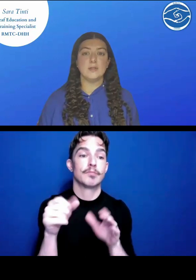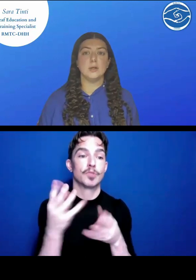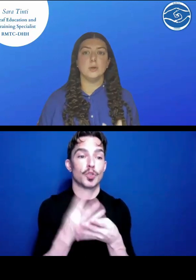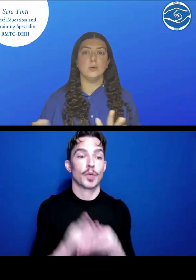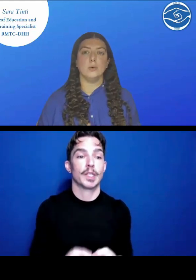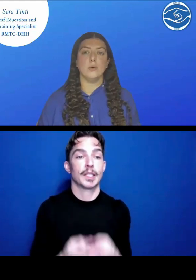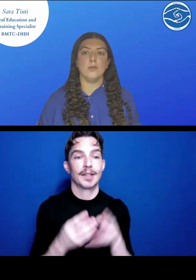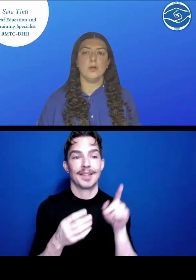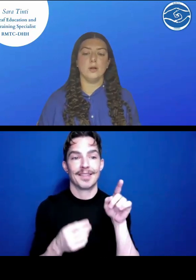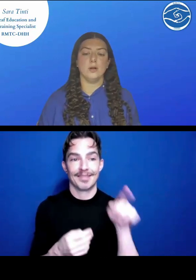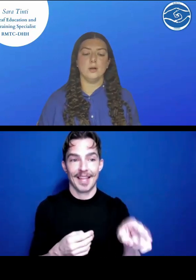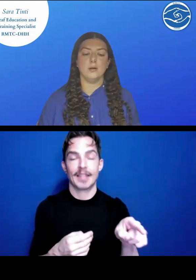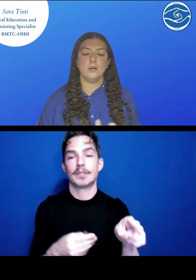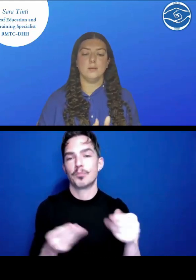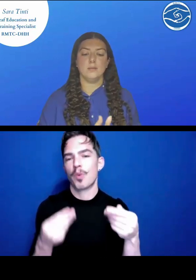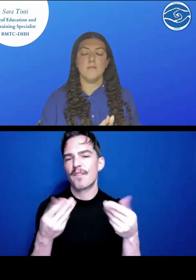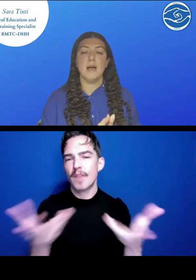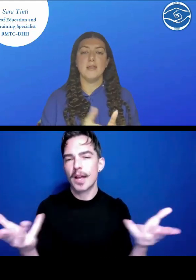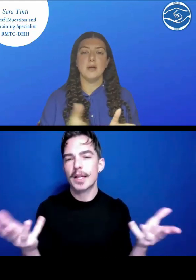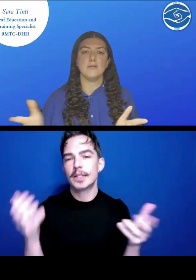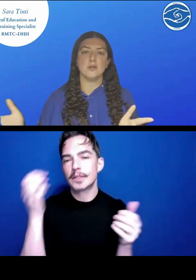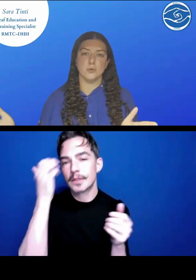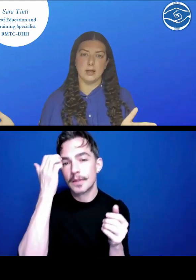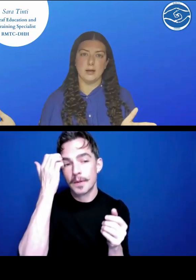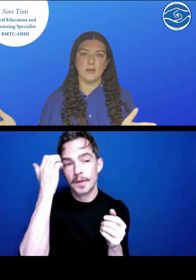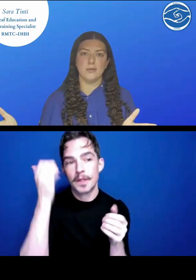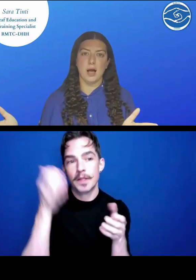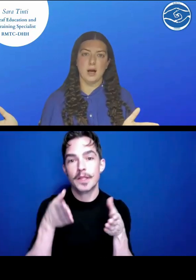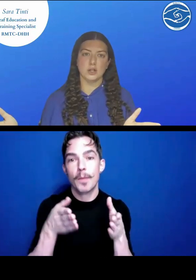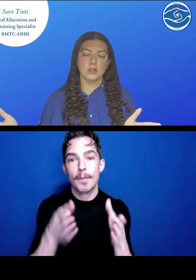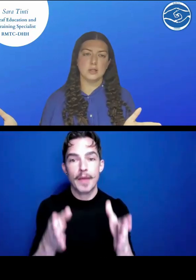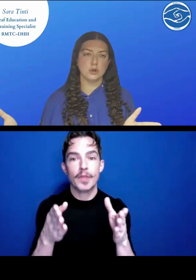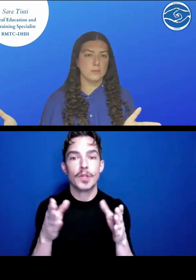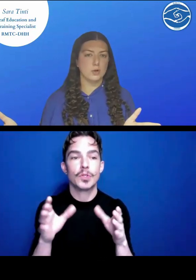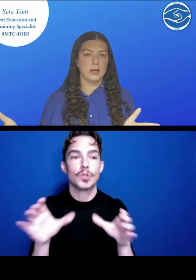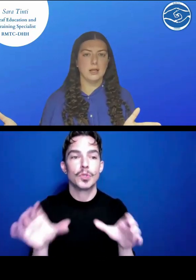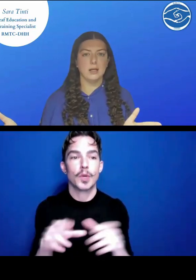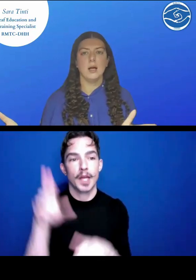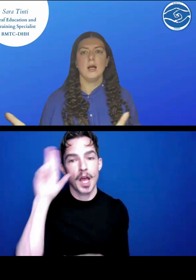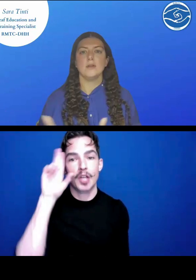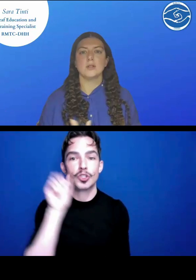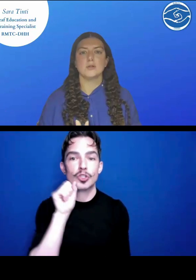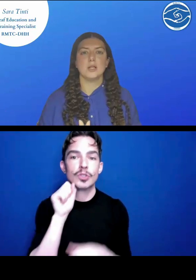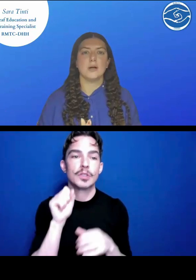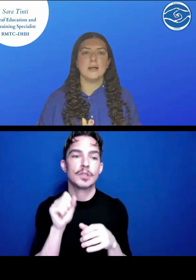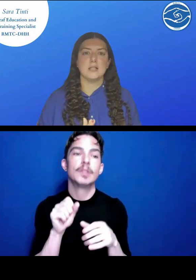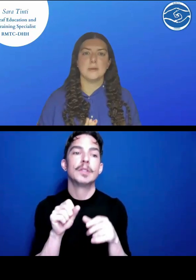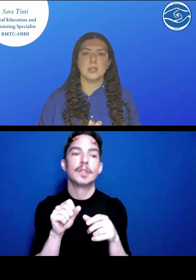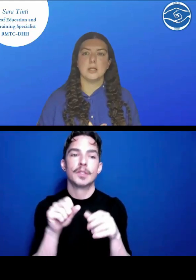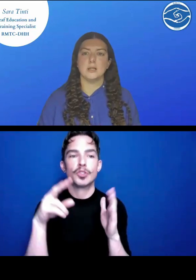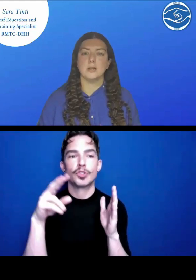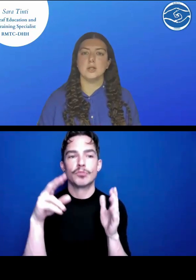gives you the method for doing that Usher syndrome screening. This is really great especially because